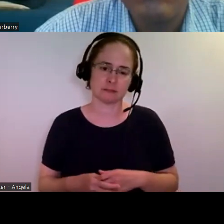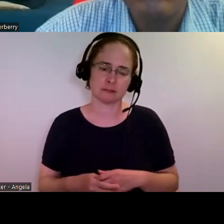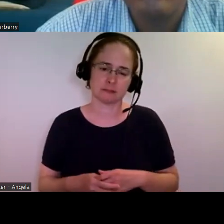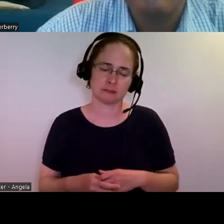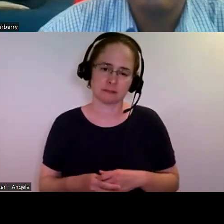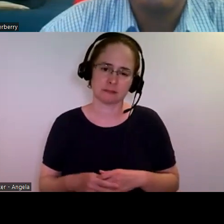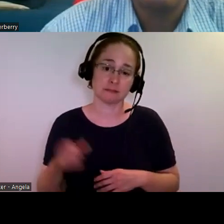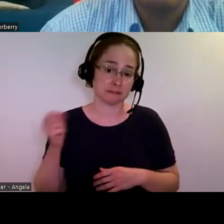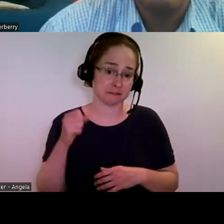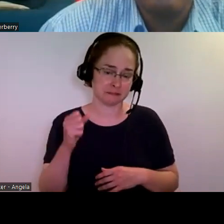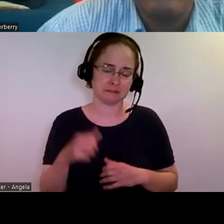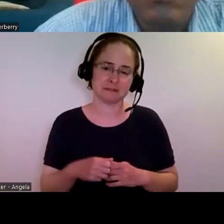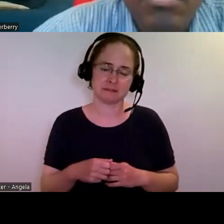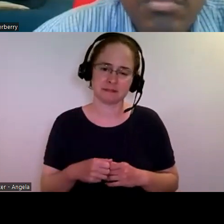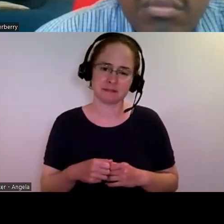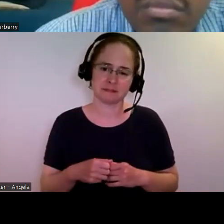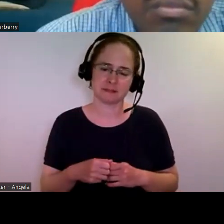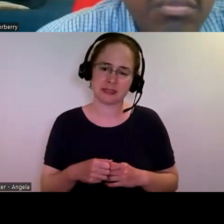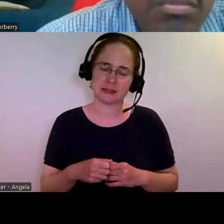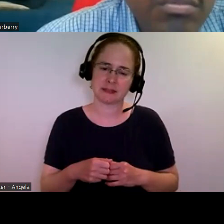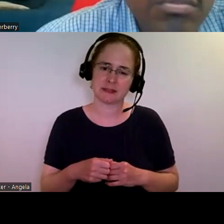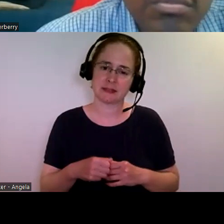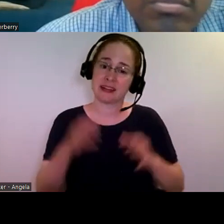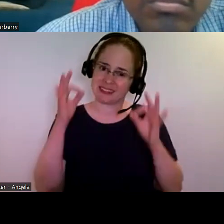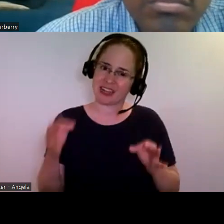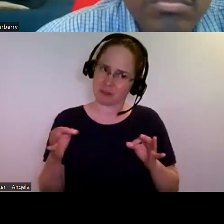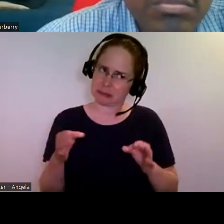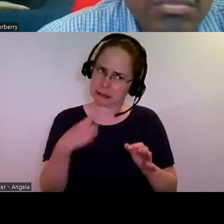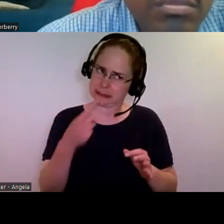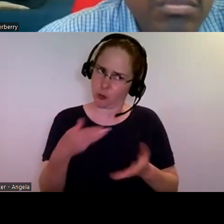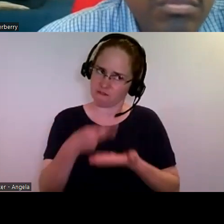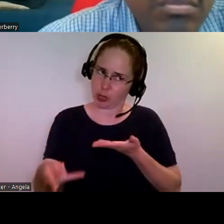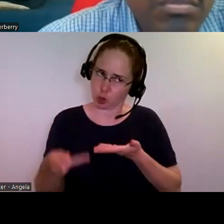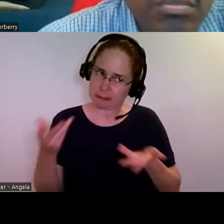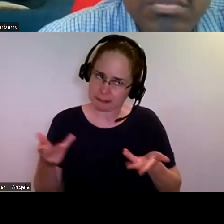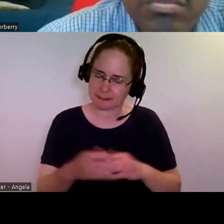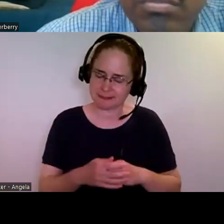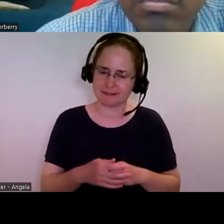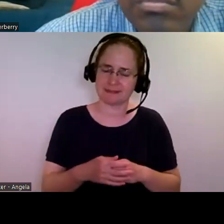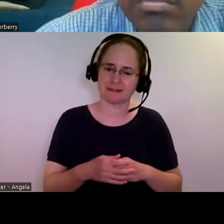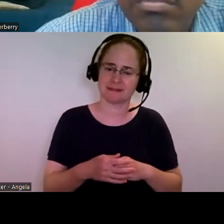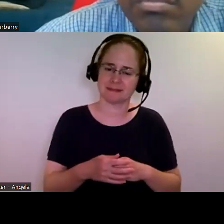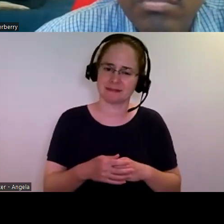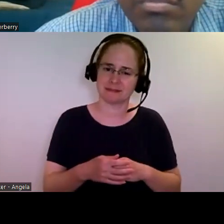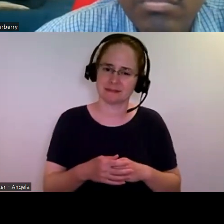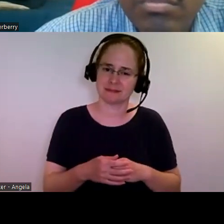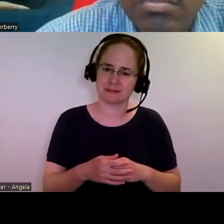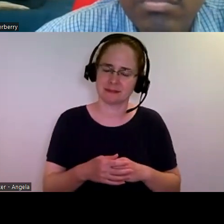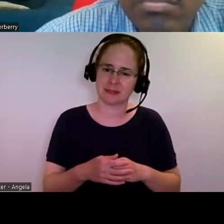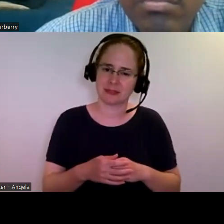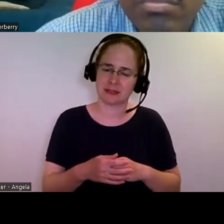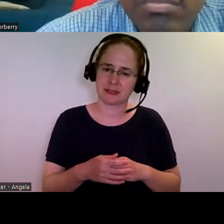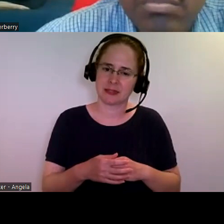(Riley Hurt) Yeah, it's definitely a failure. And I think I'm still fighting it,